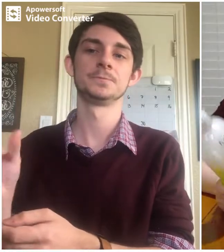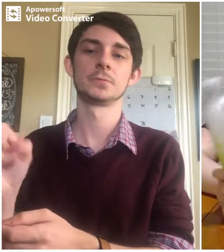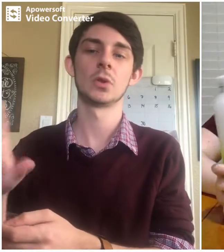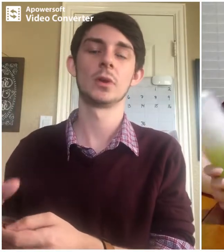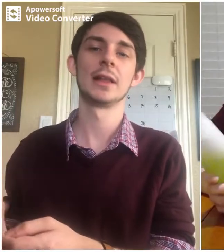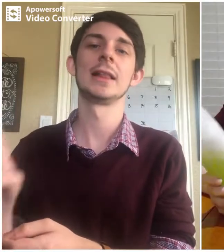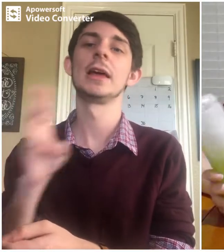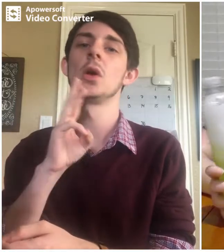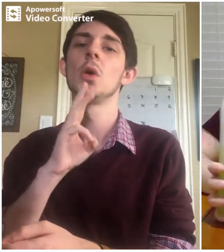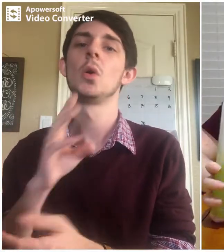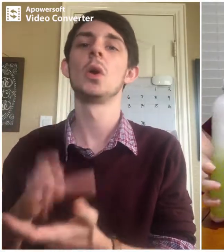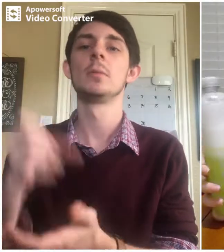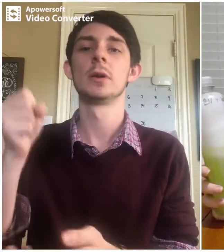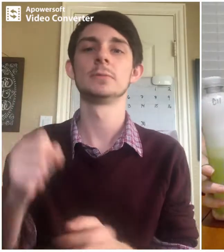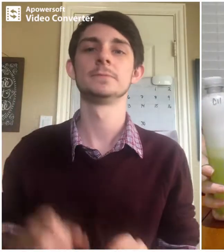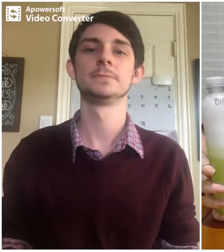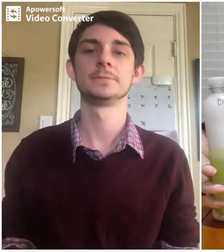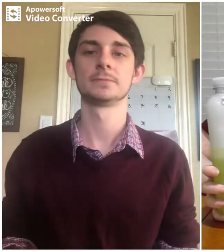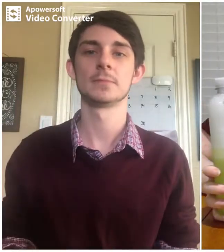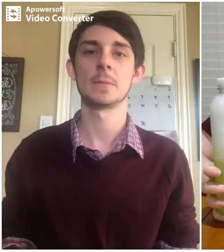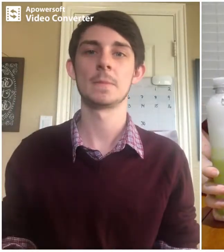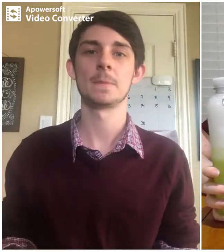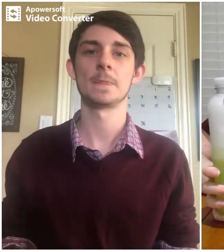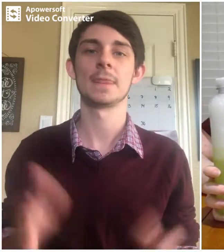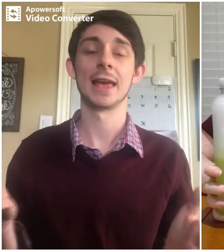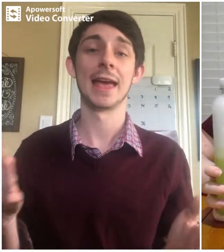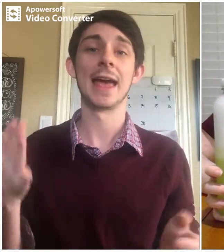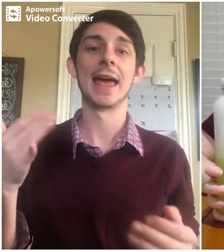fun. For example, now you know how you can make a lava lamp if you had these